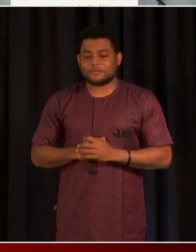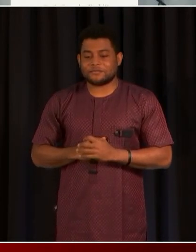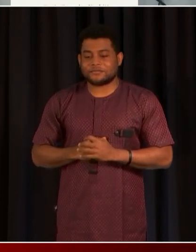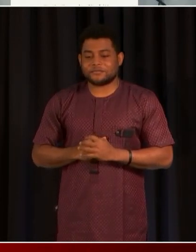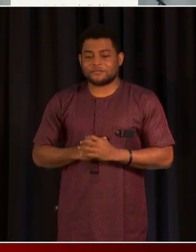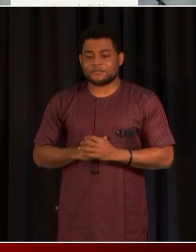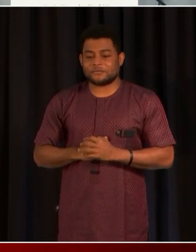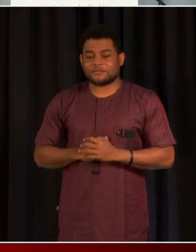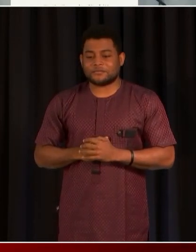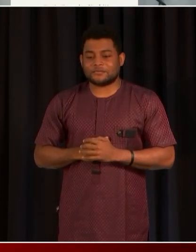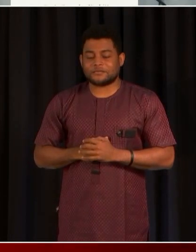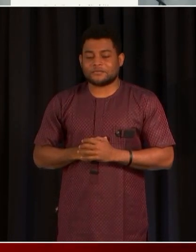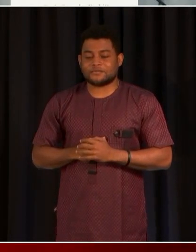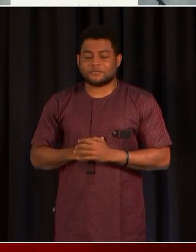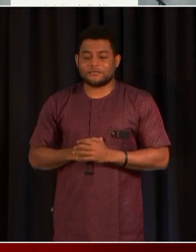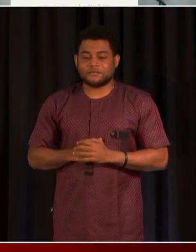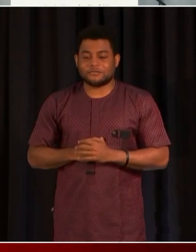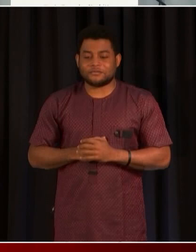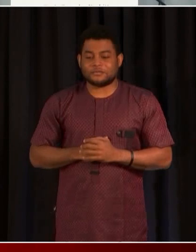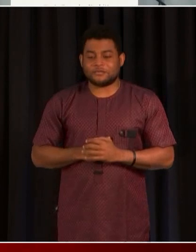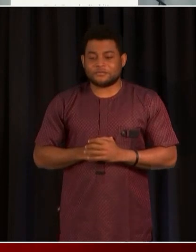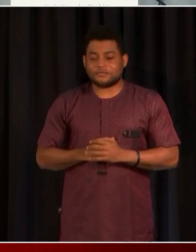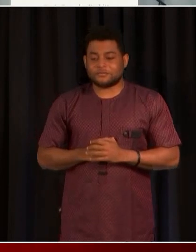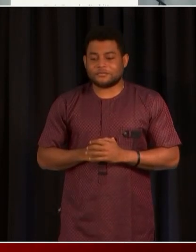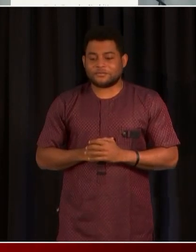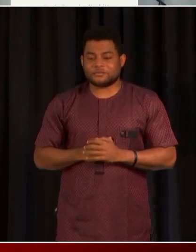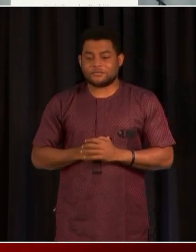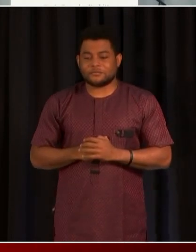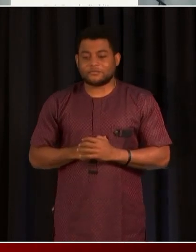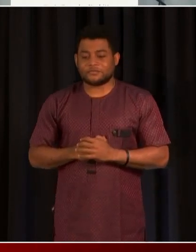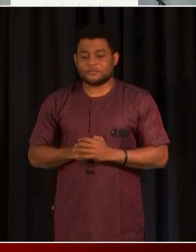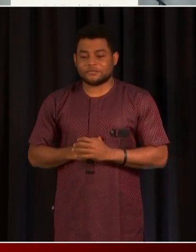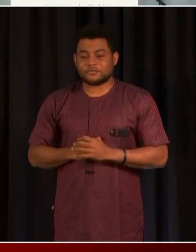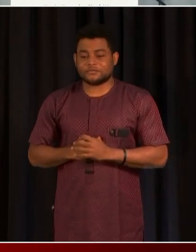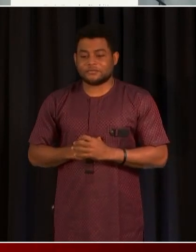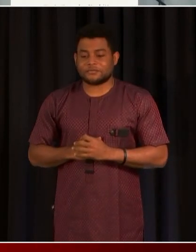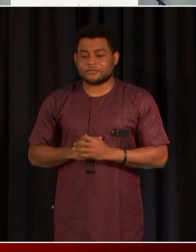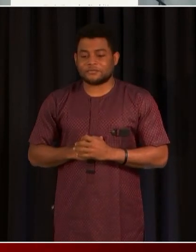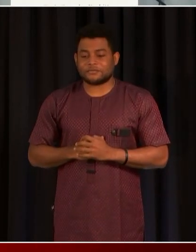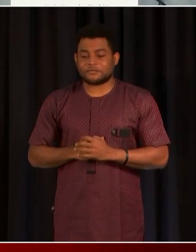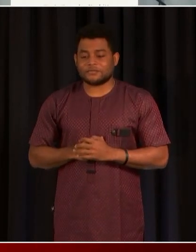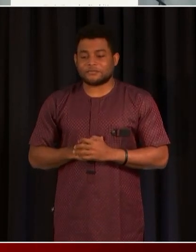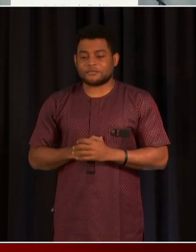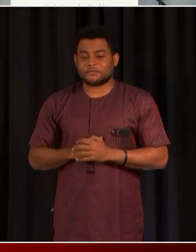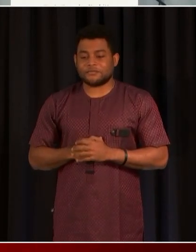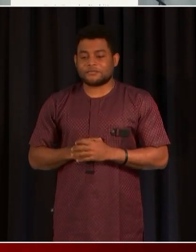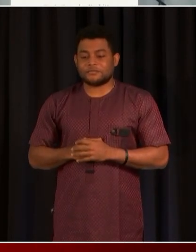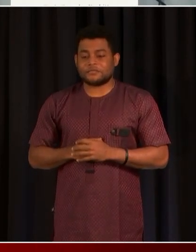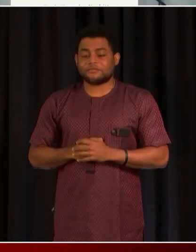do not require licensure and so it's a very robust requirement and it is necessary for us to ensure that